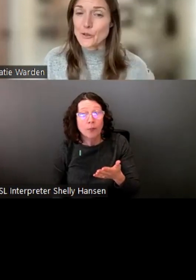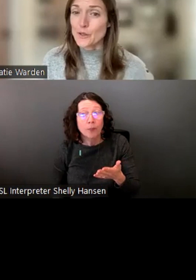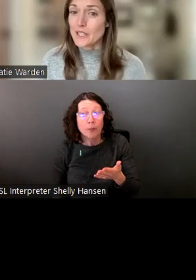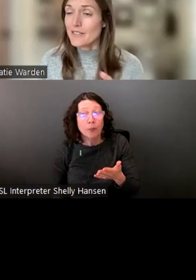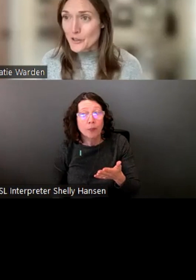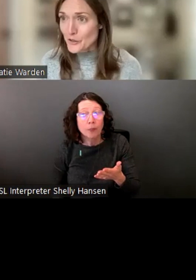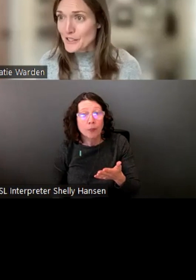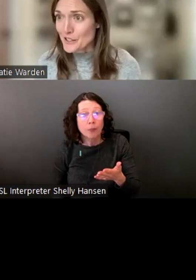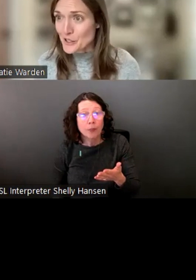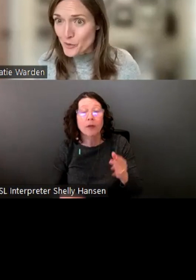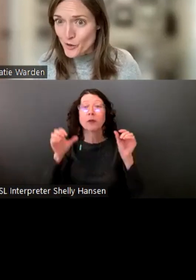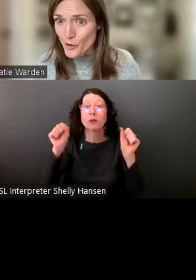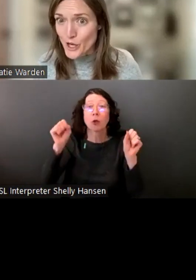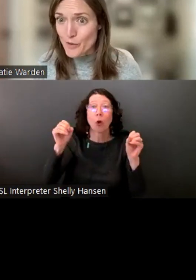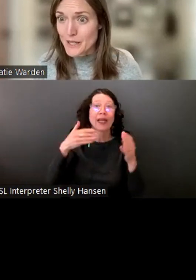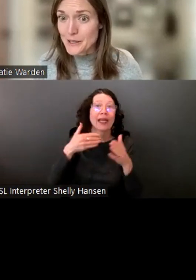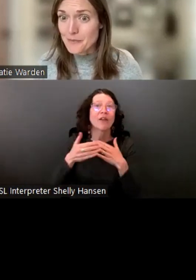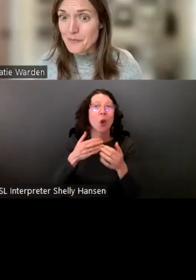So even though this is a simple requirement,